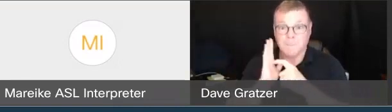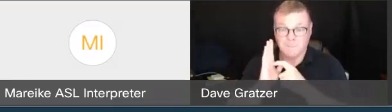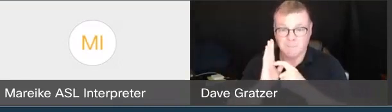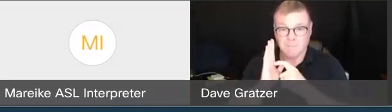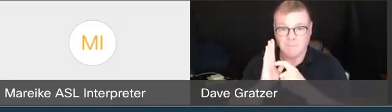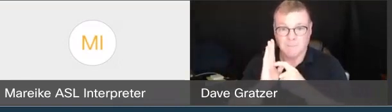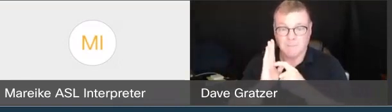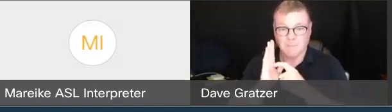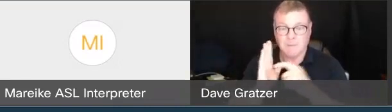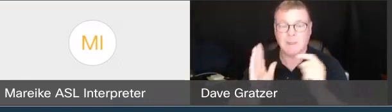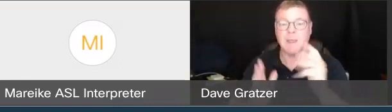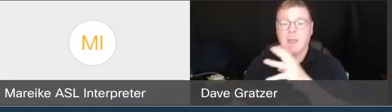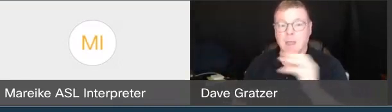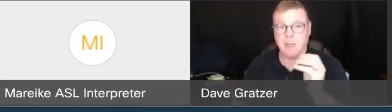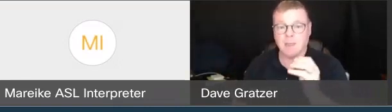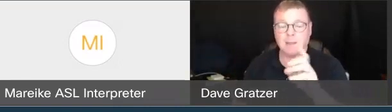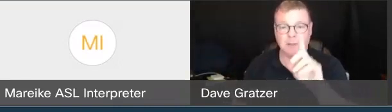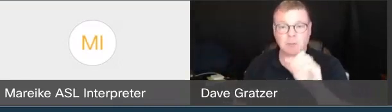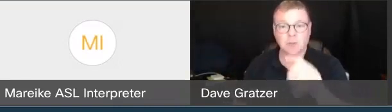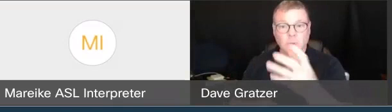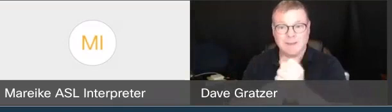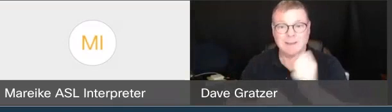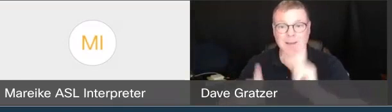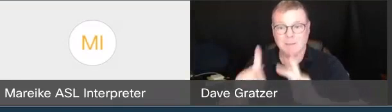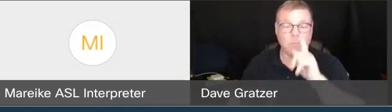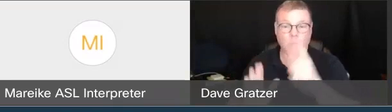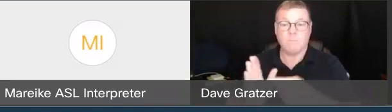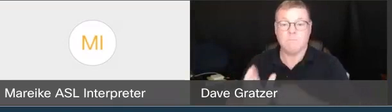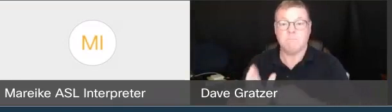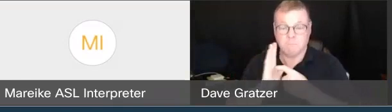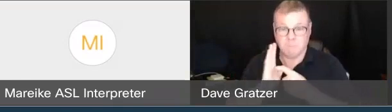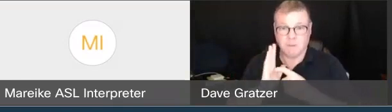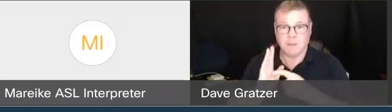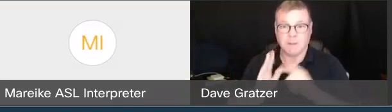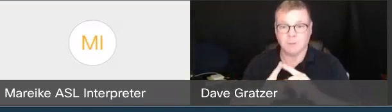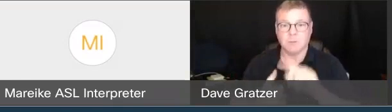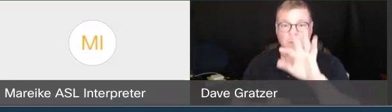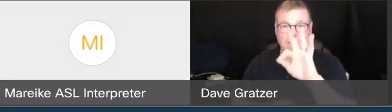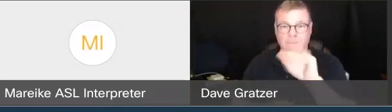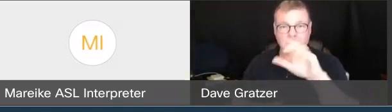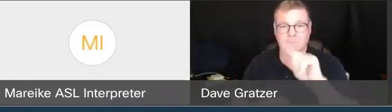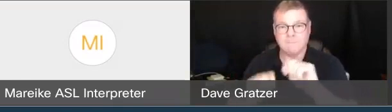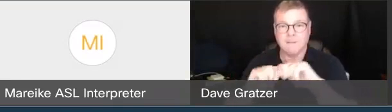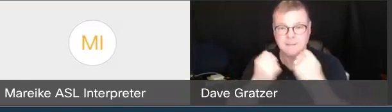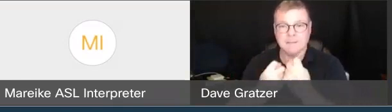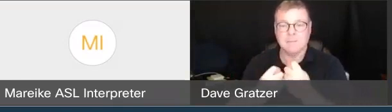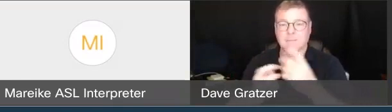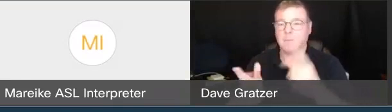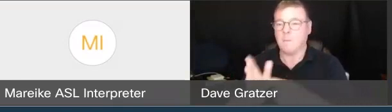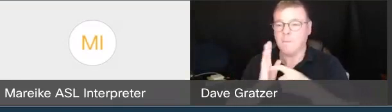and being you often do get folks that have been mandated to a FACT team or mandated for services,